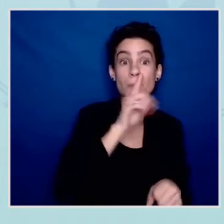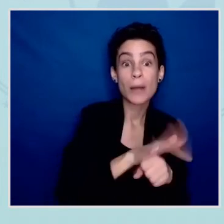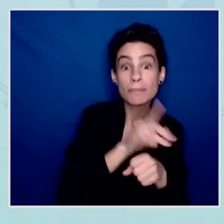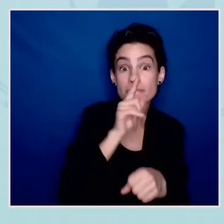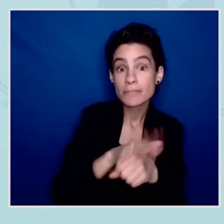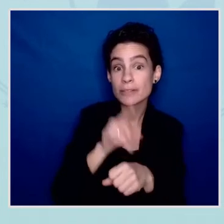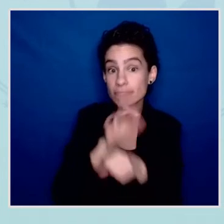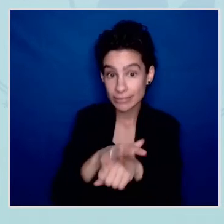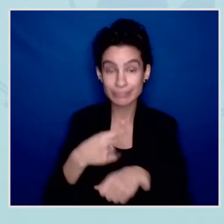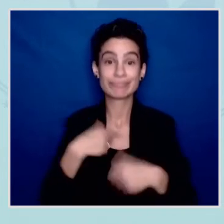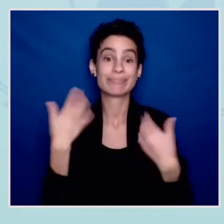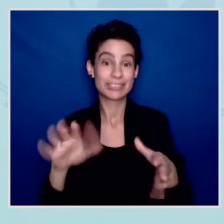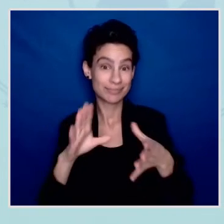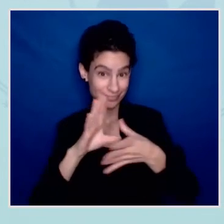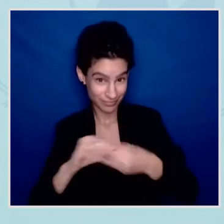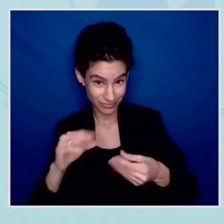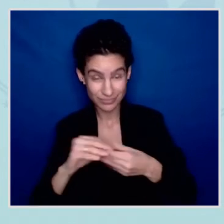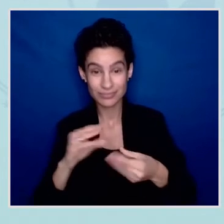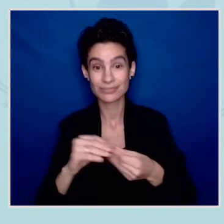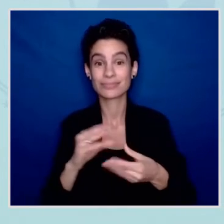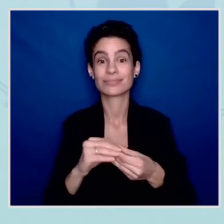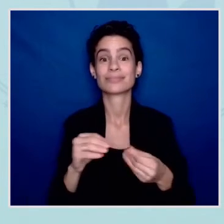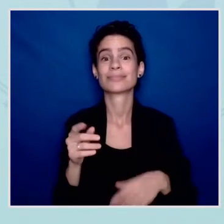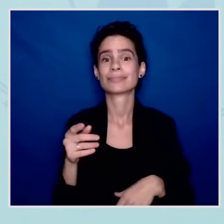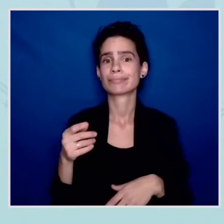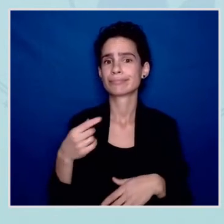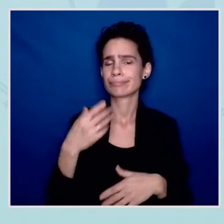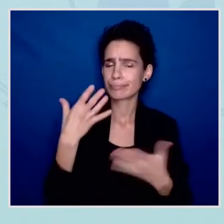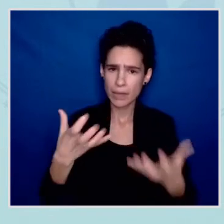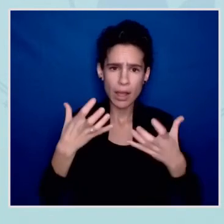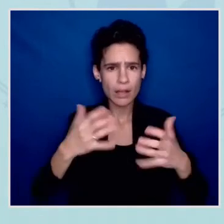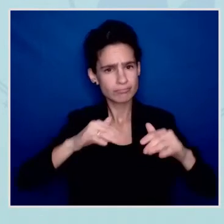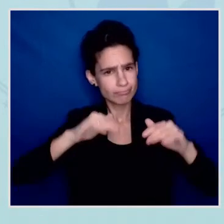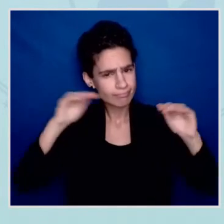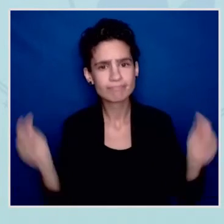THREE DIFFERENT ISSUES THERE.